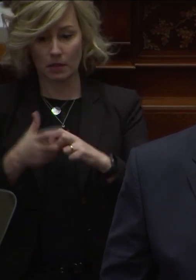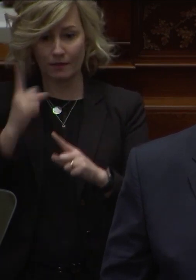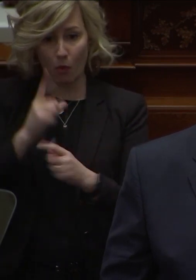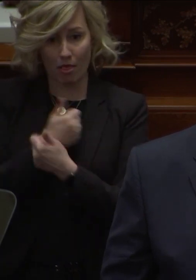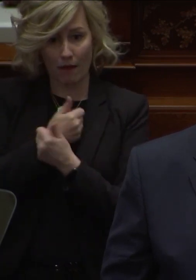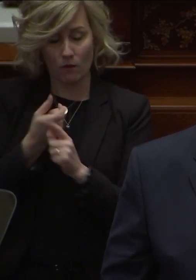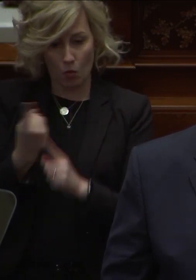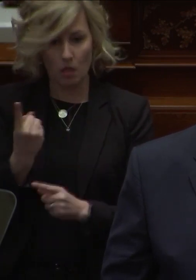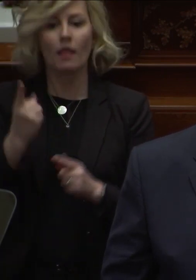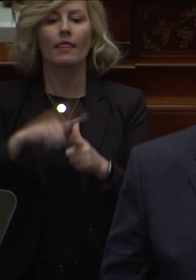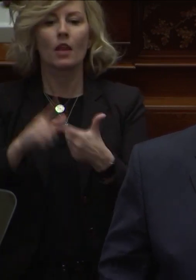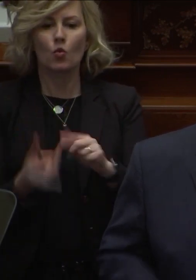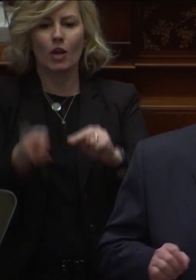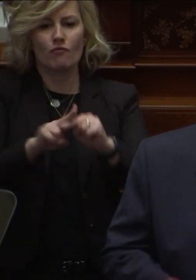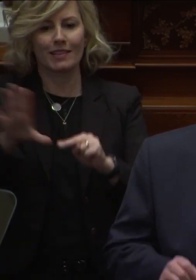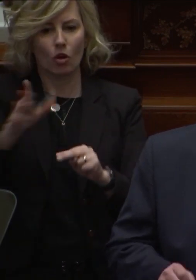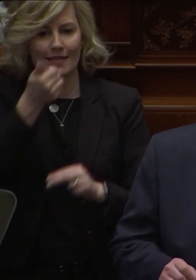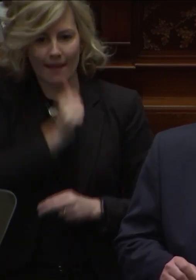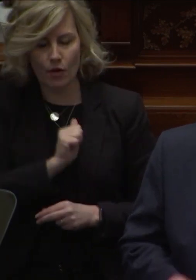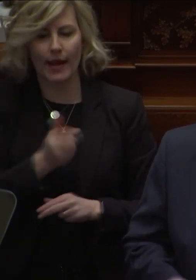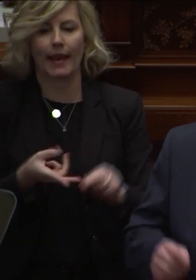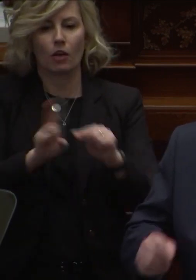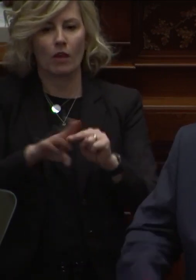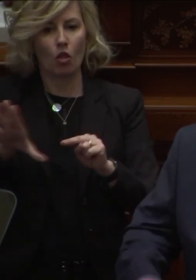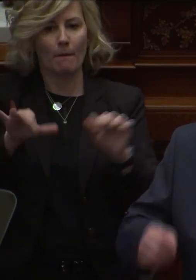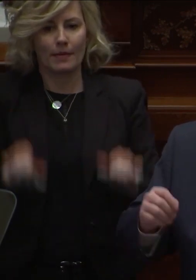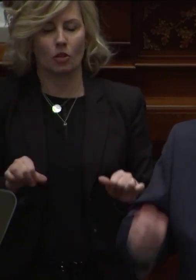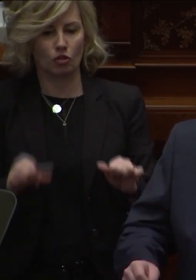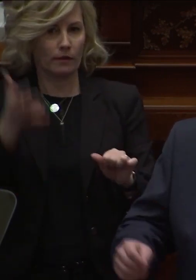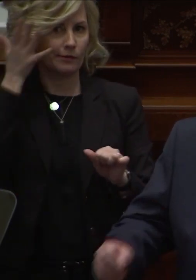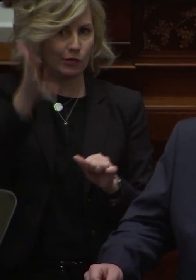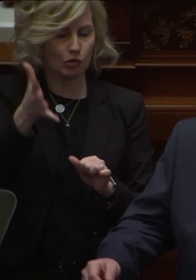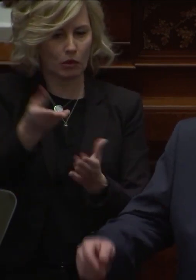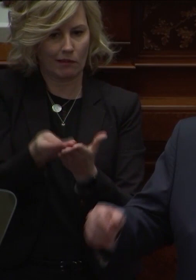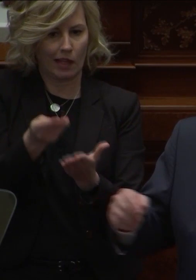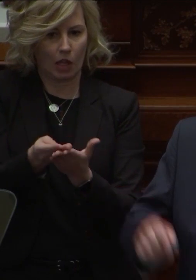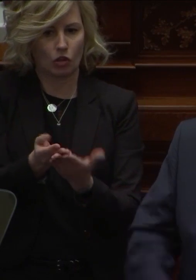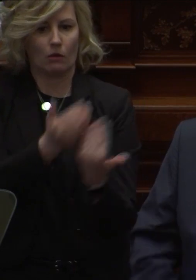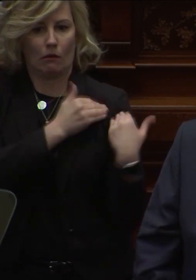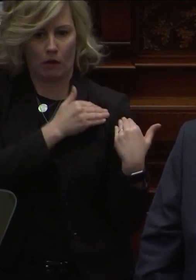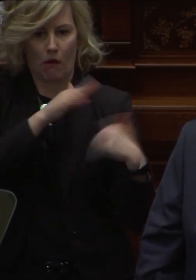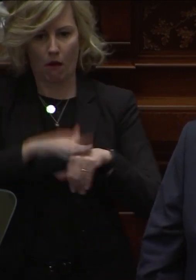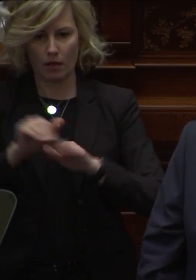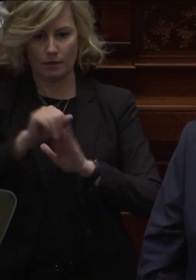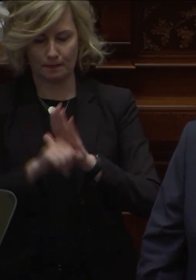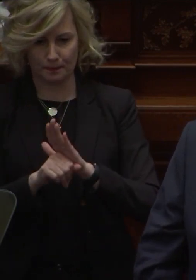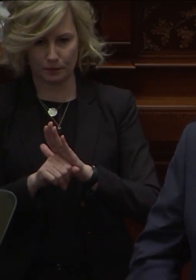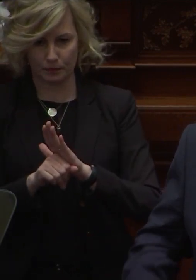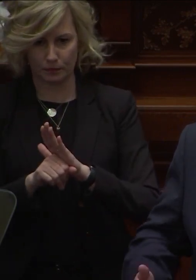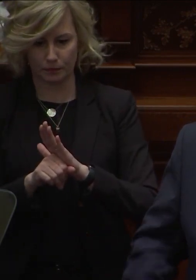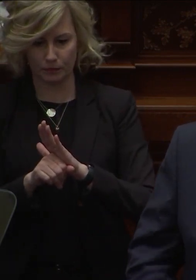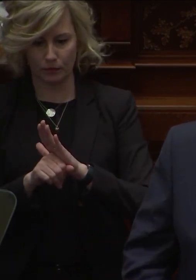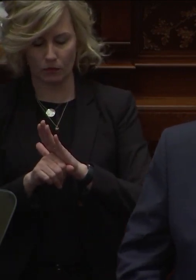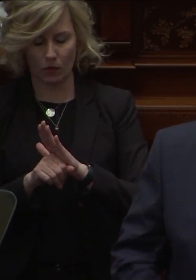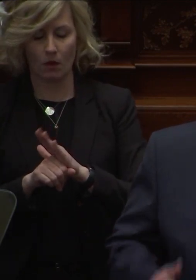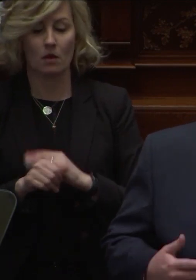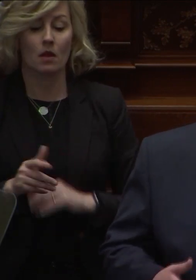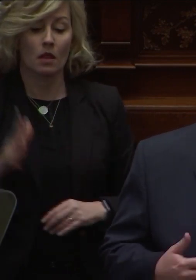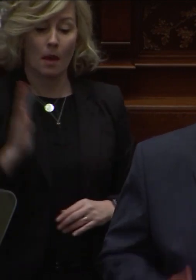ONE'S MENTAL HEALTH CRISIS, THEN WE INCREASE A FAMILY'S SUFFERING AND INCREASE THE POTENTIAL